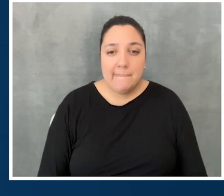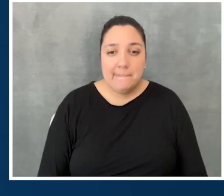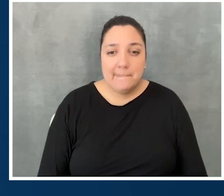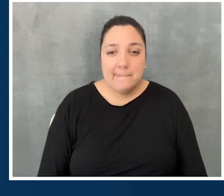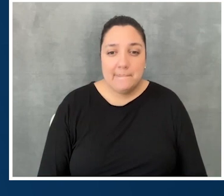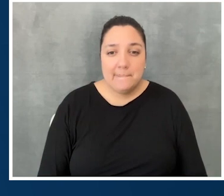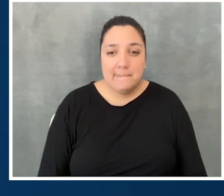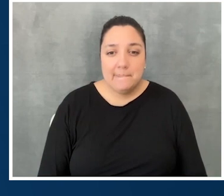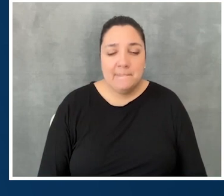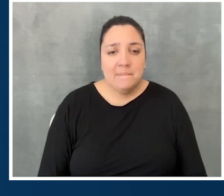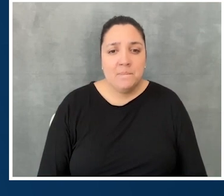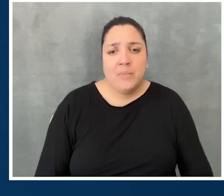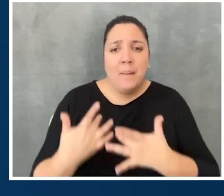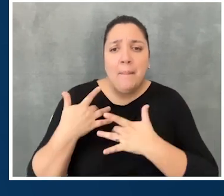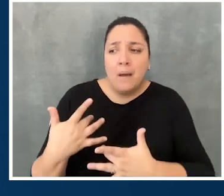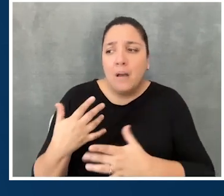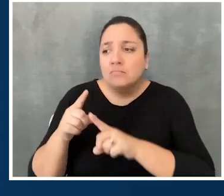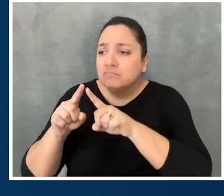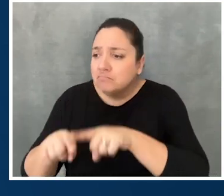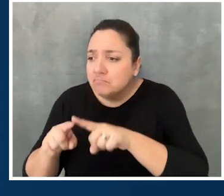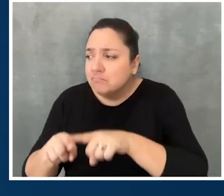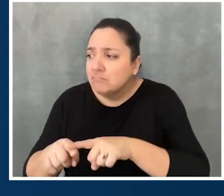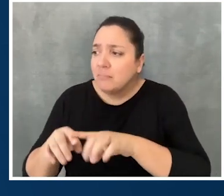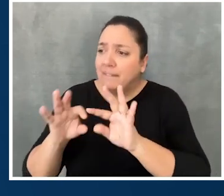on caregivers or family members